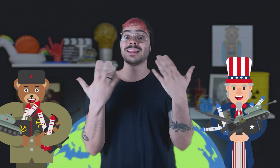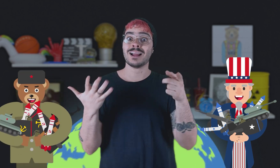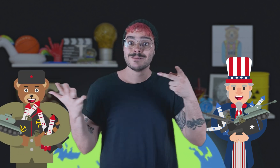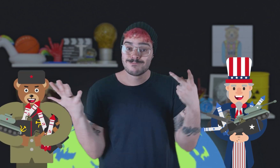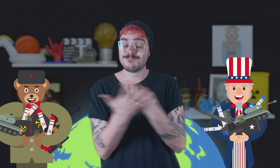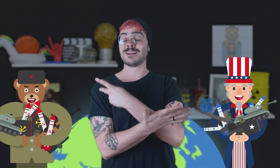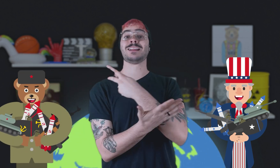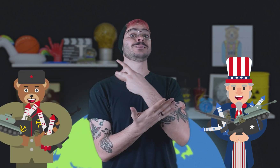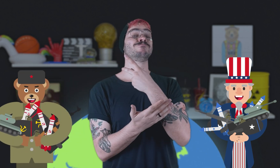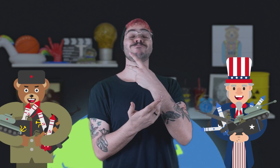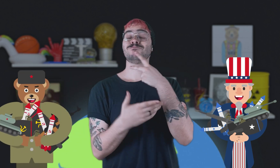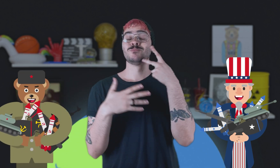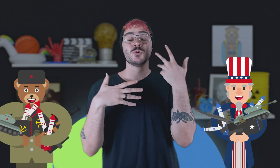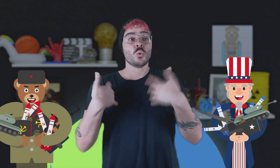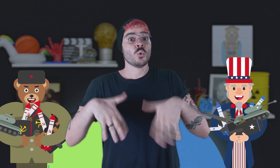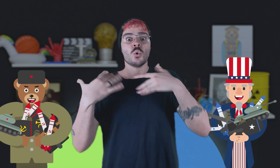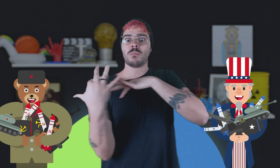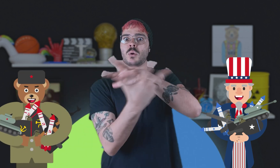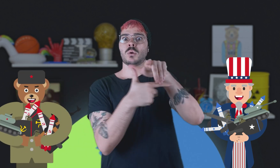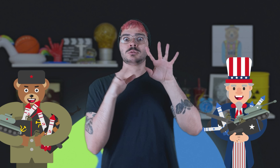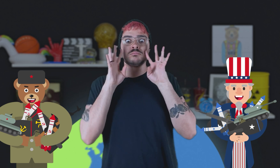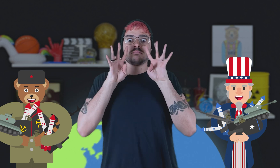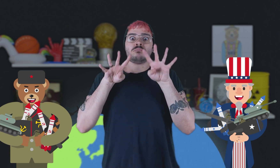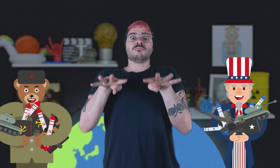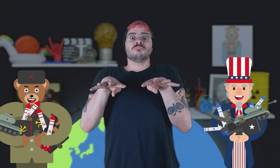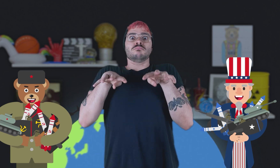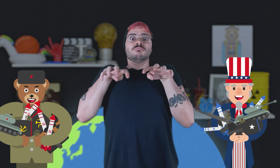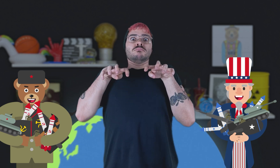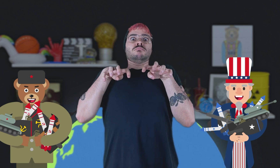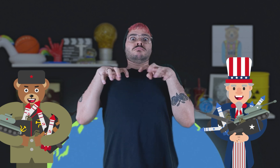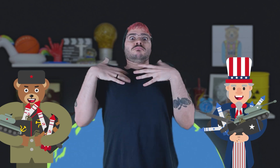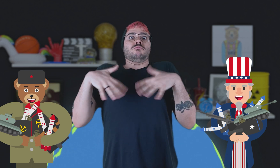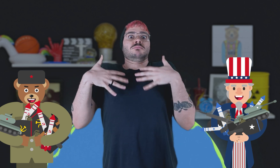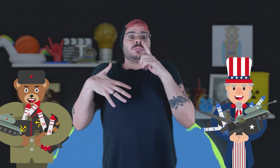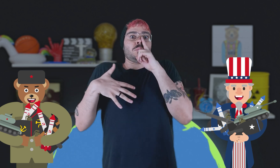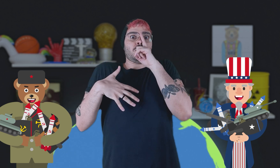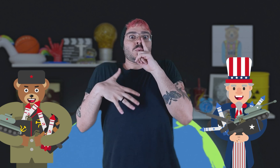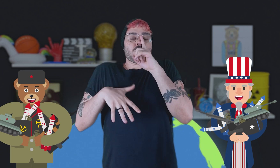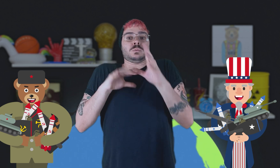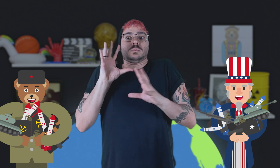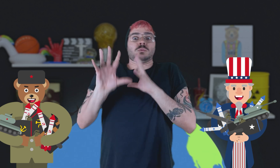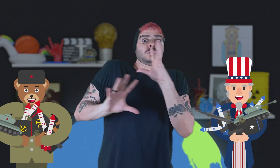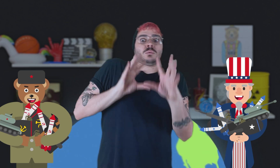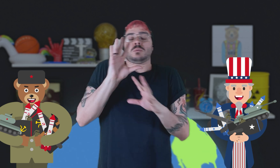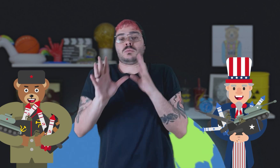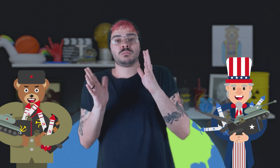with that, they threatened the whole world!